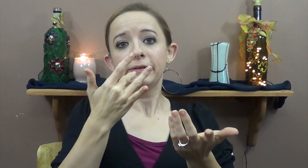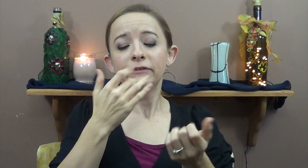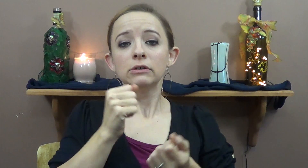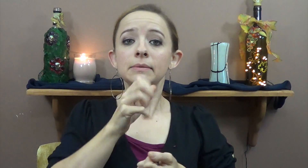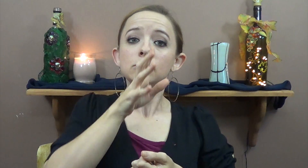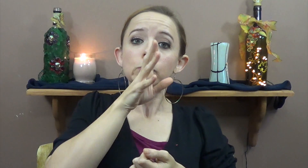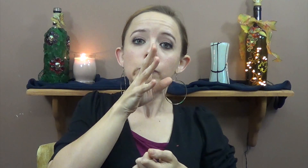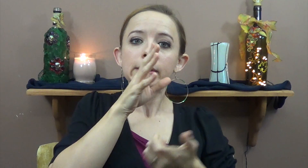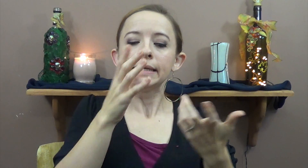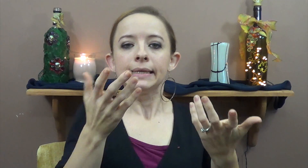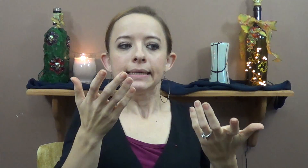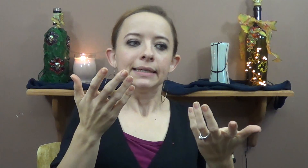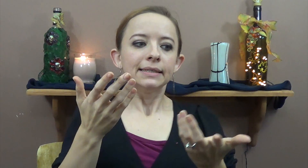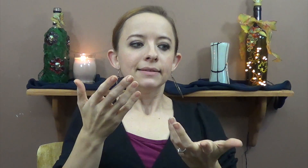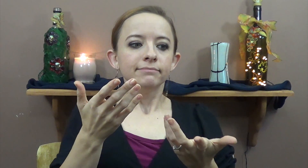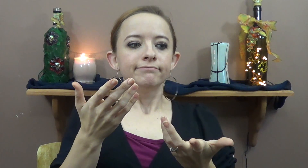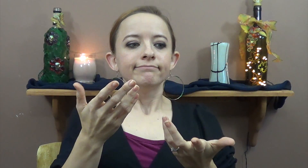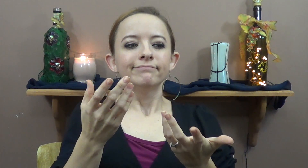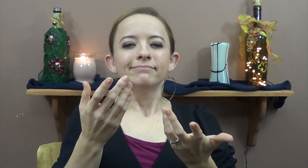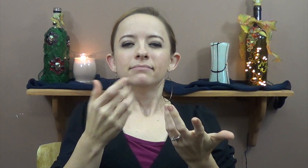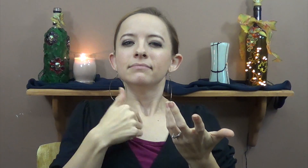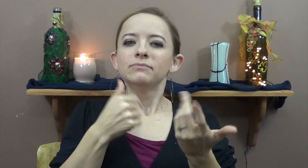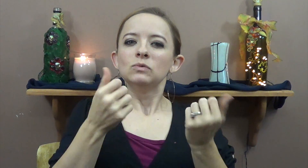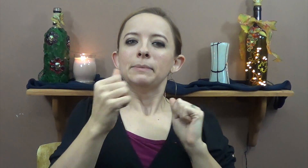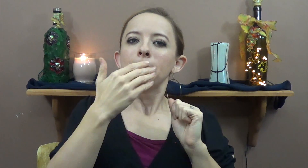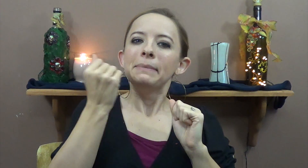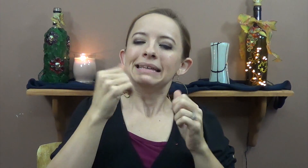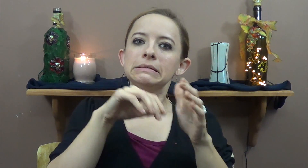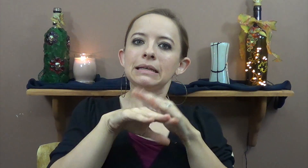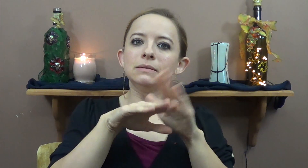that that's better or you prefer that I'm talking. You know I'm trying